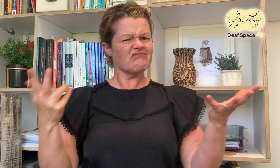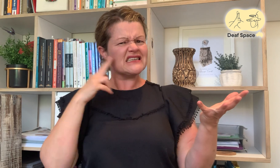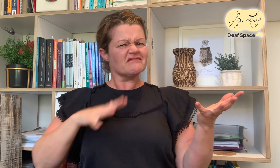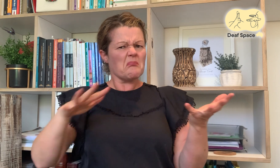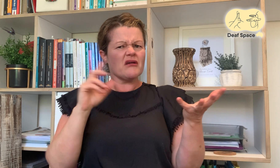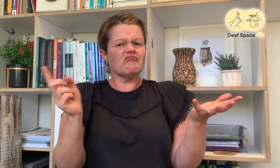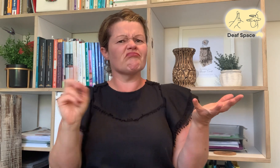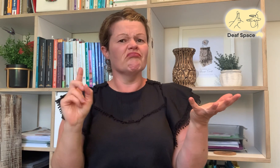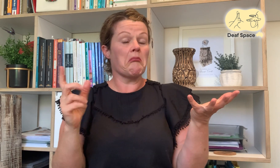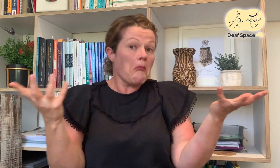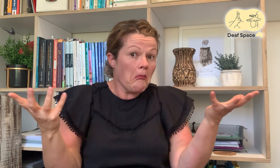So what is Deaf Space?